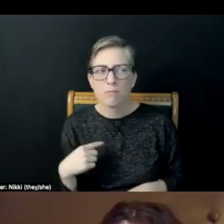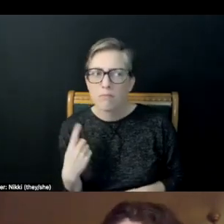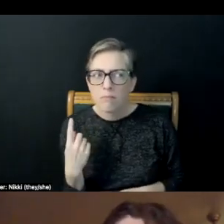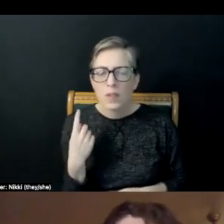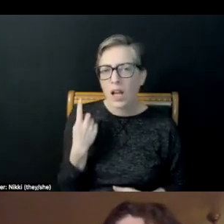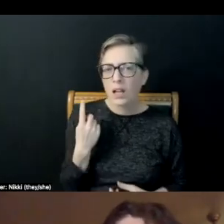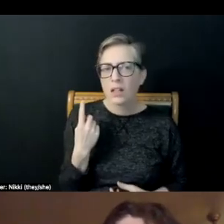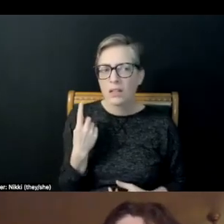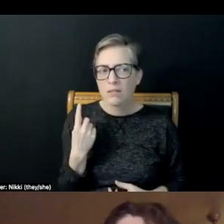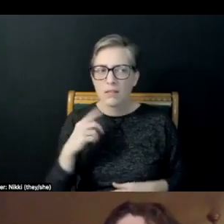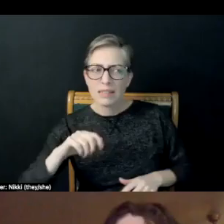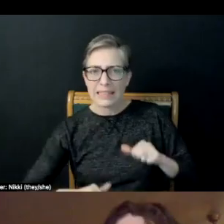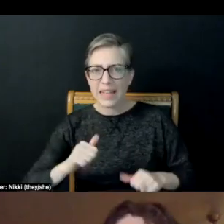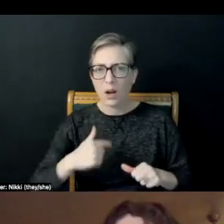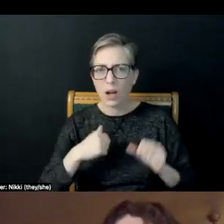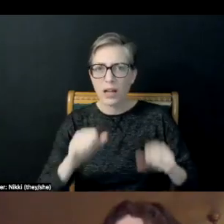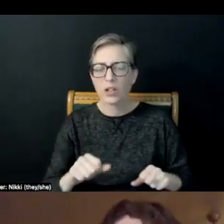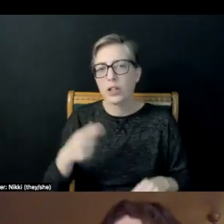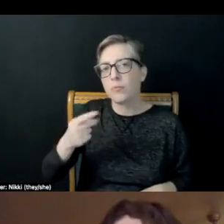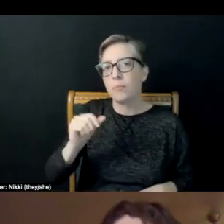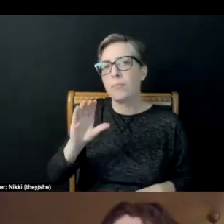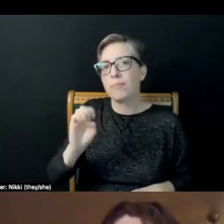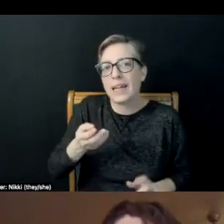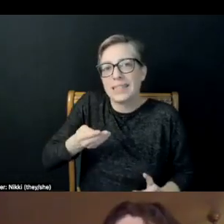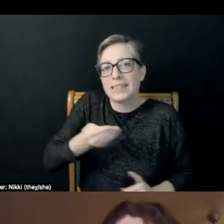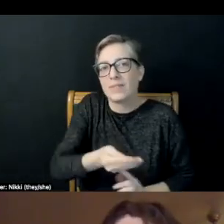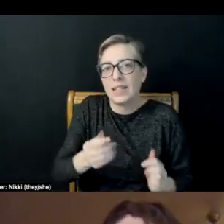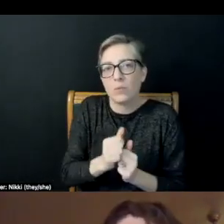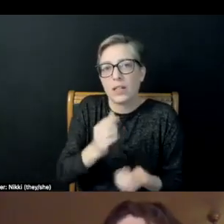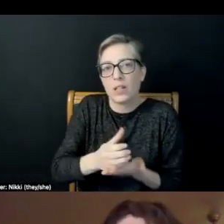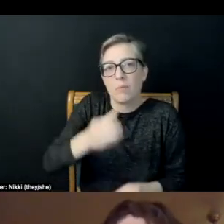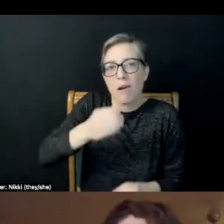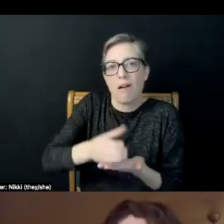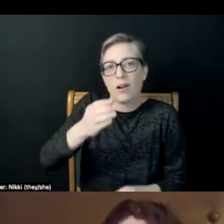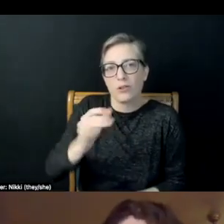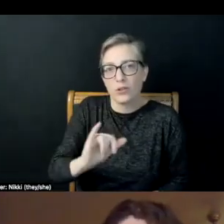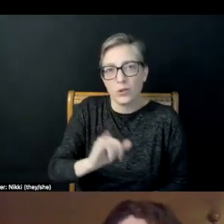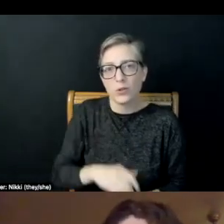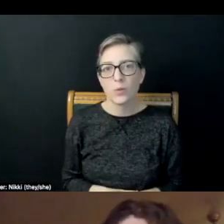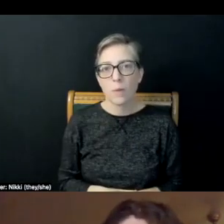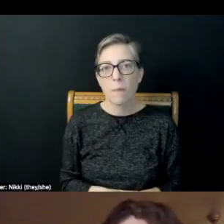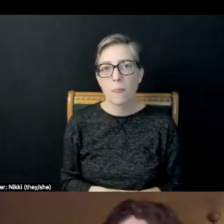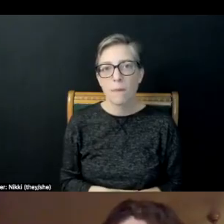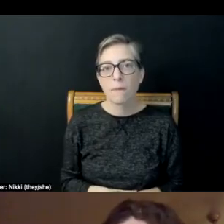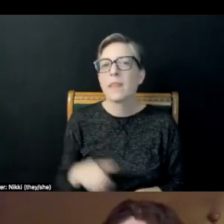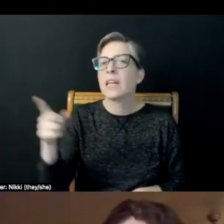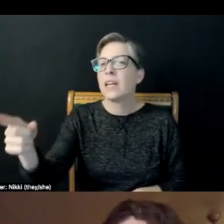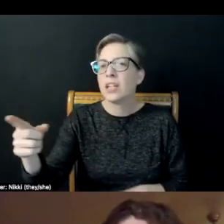I'll never forget how shaken I felt as I overheard her take the lactation consultant side and whisper,